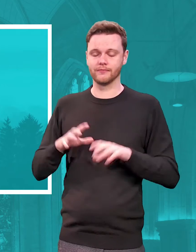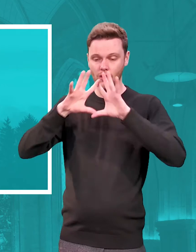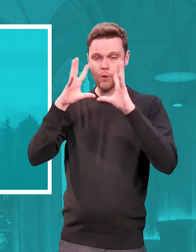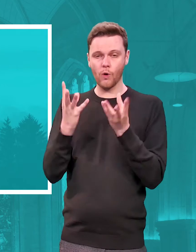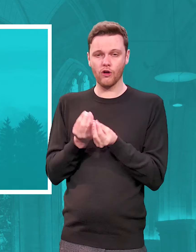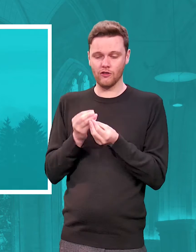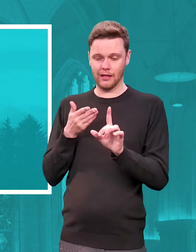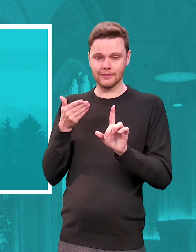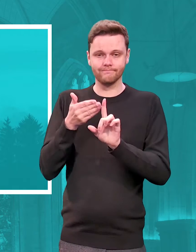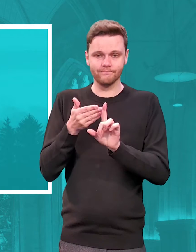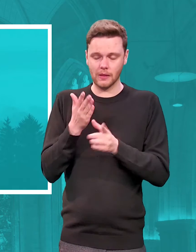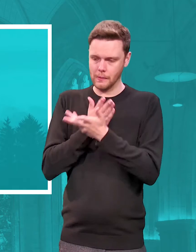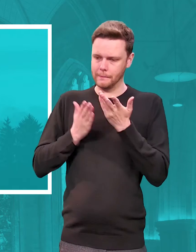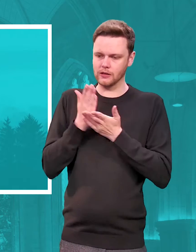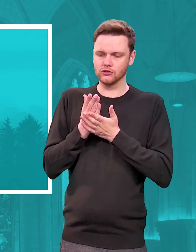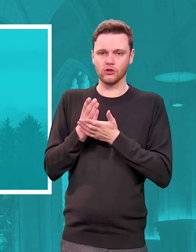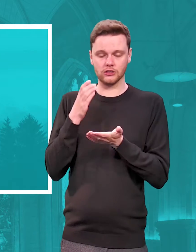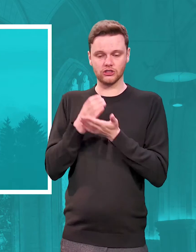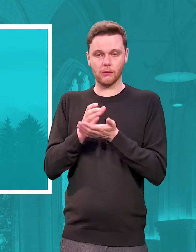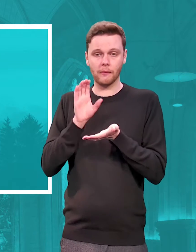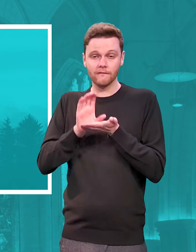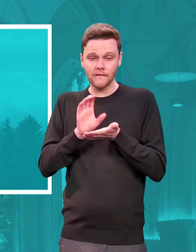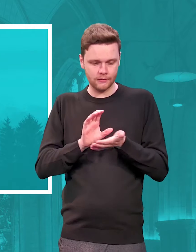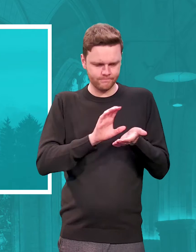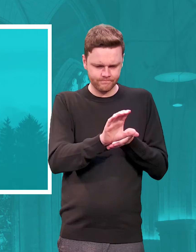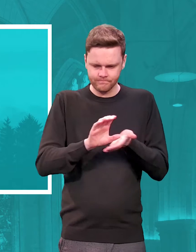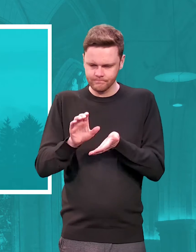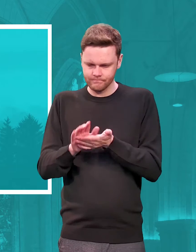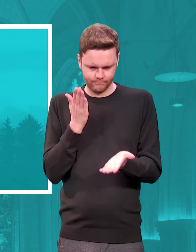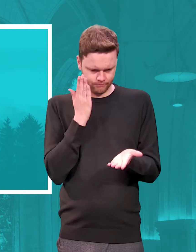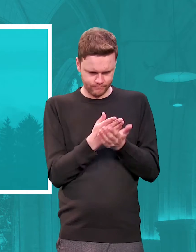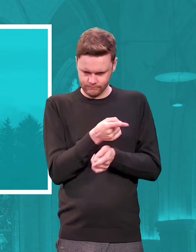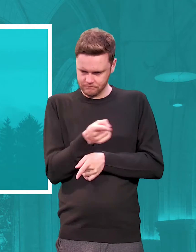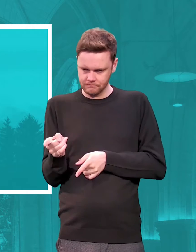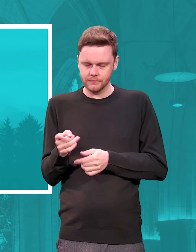is to make sure that charitable funds are properly applied for their designated purposes.